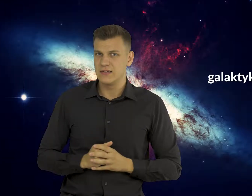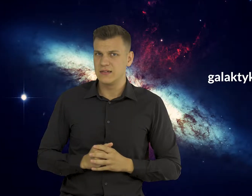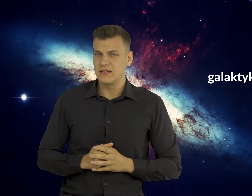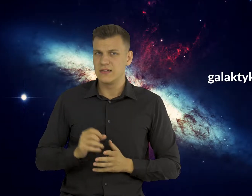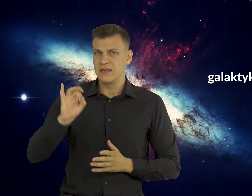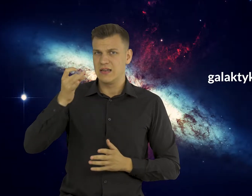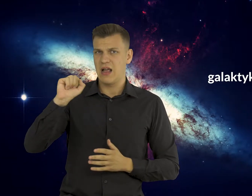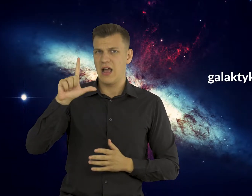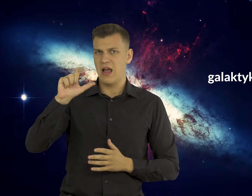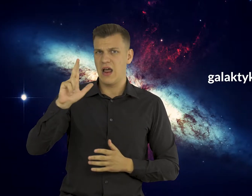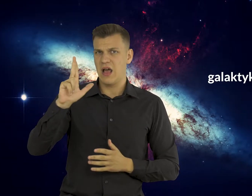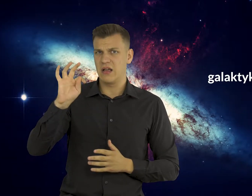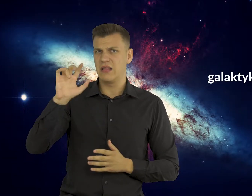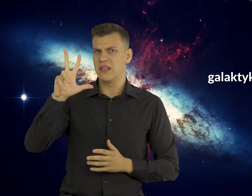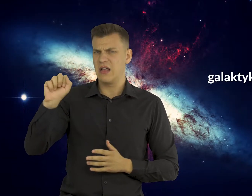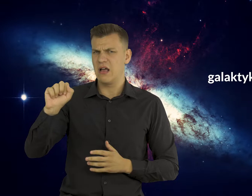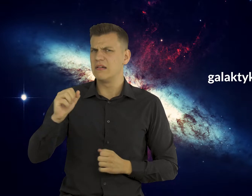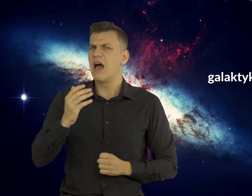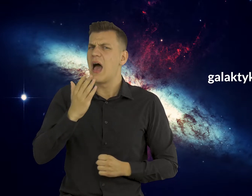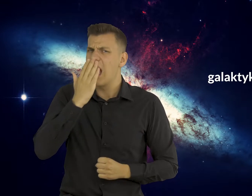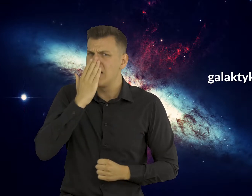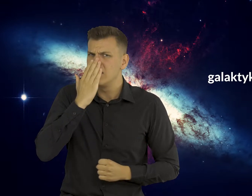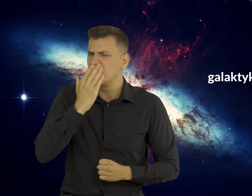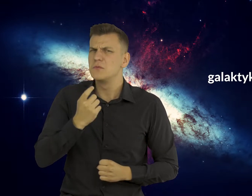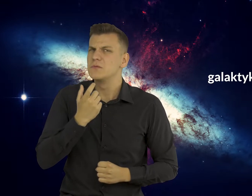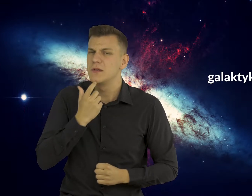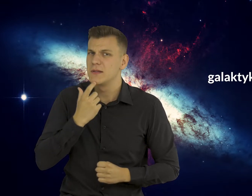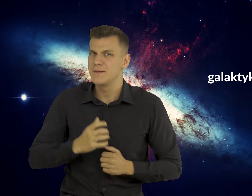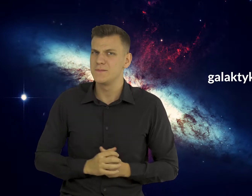What is a galaxy?